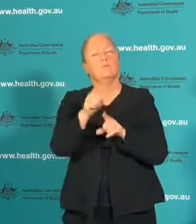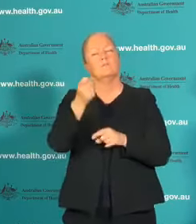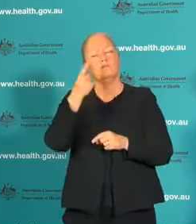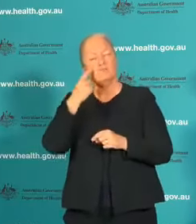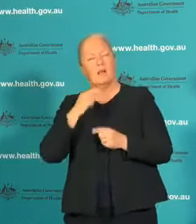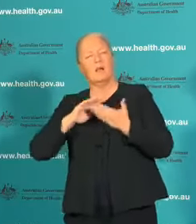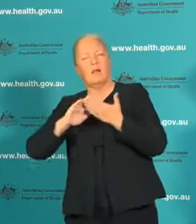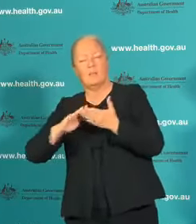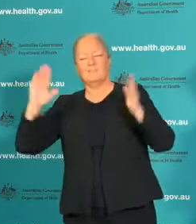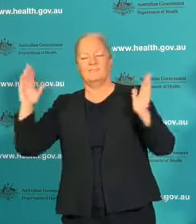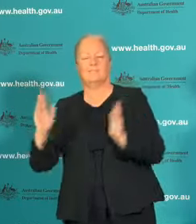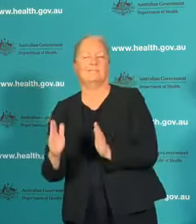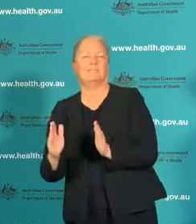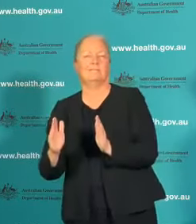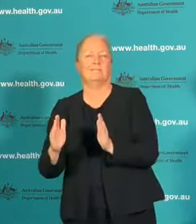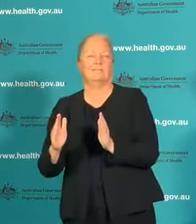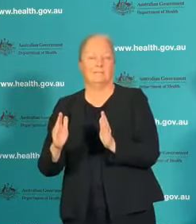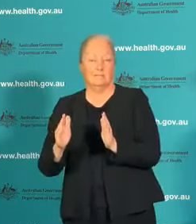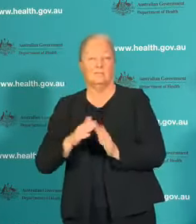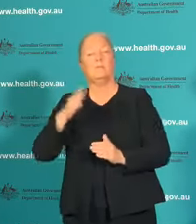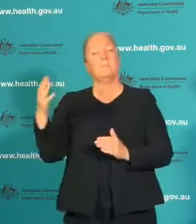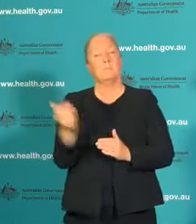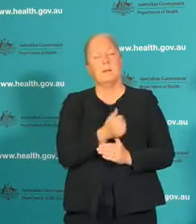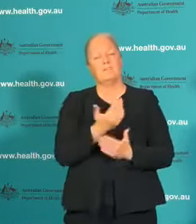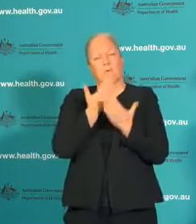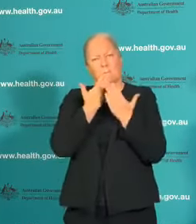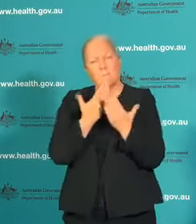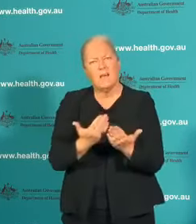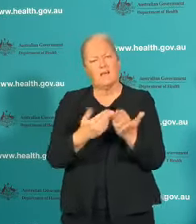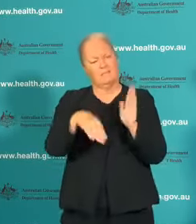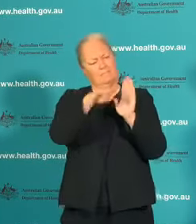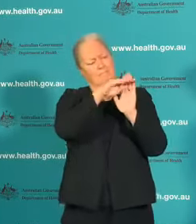means adhering to all the COVID-19 restrictions in your state